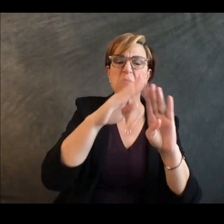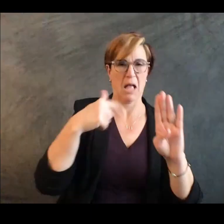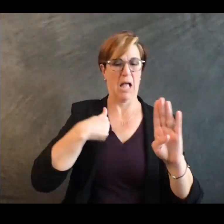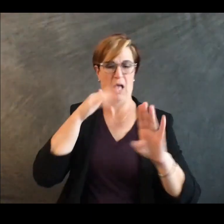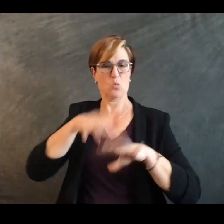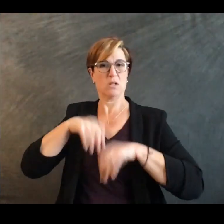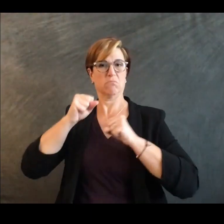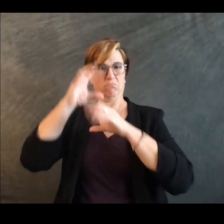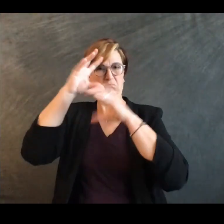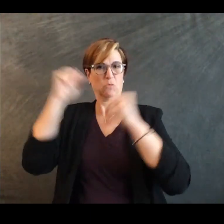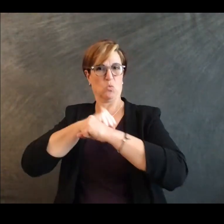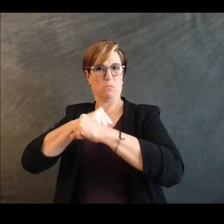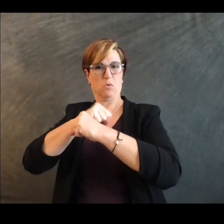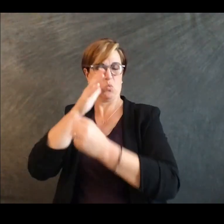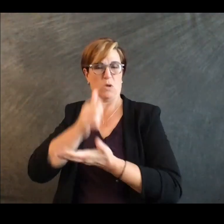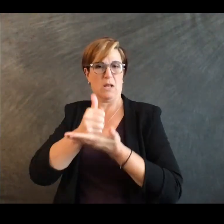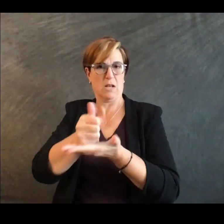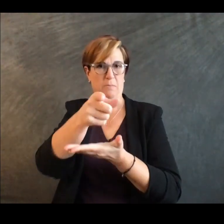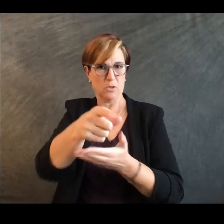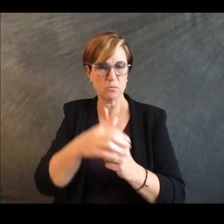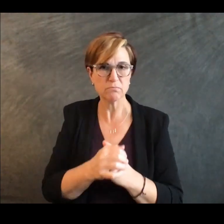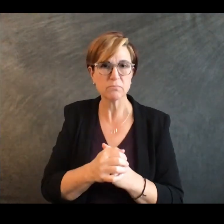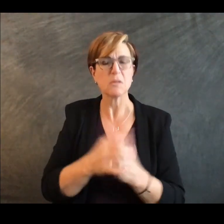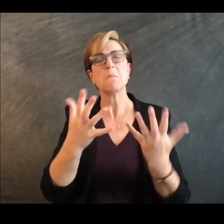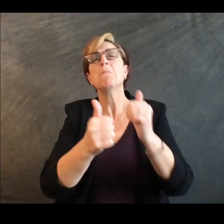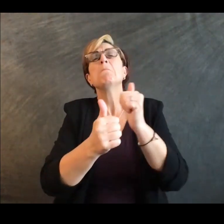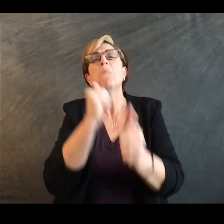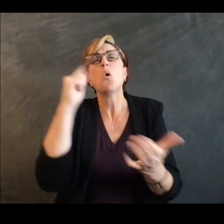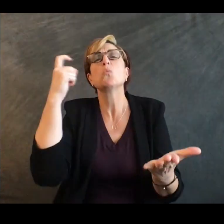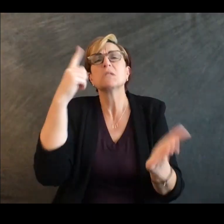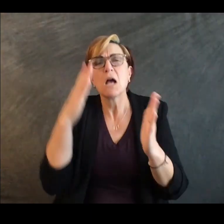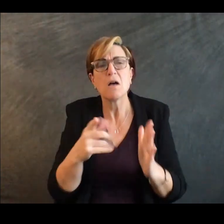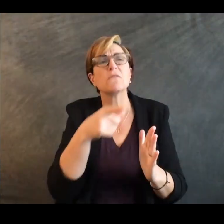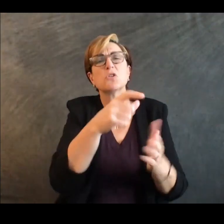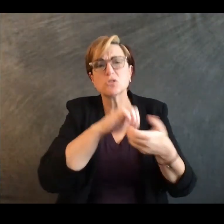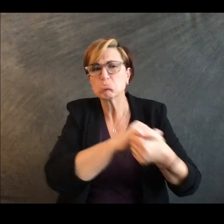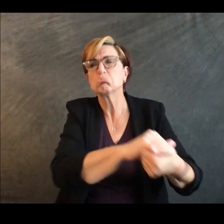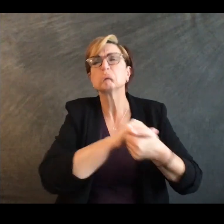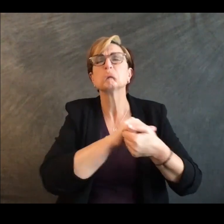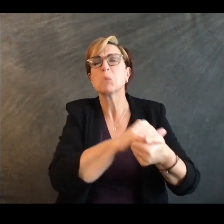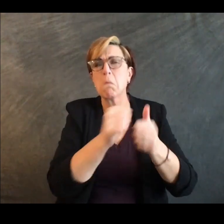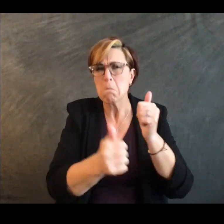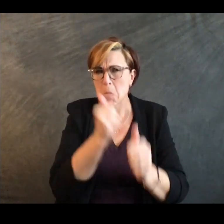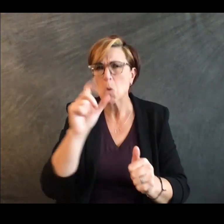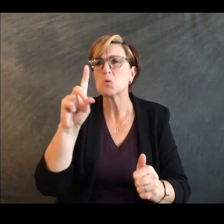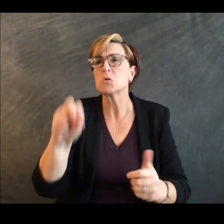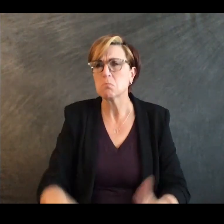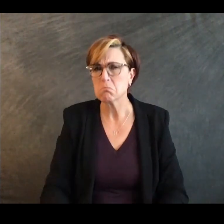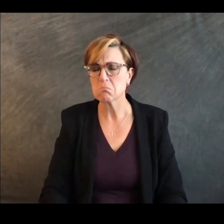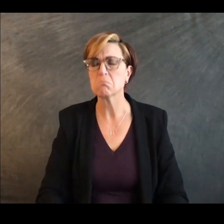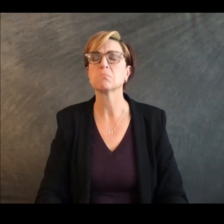over the last period of time today in our stockpile of ventilators and again